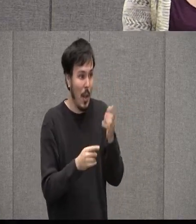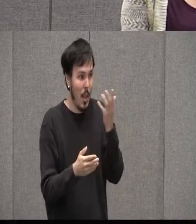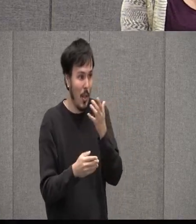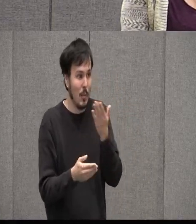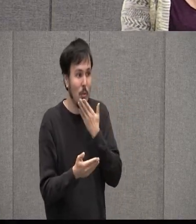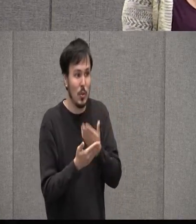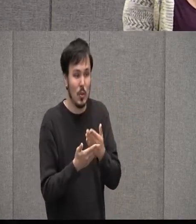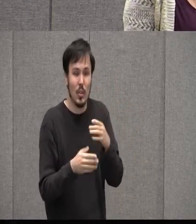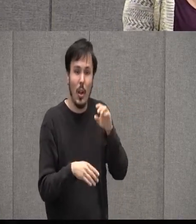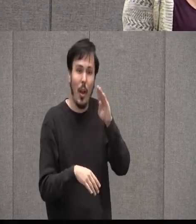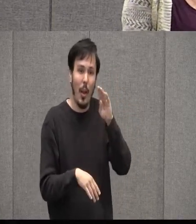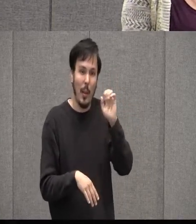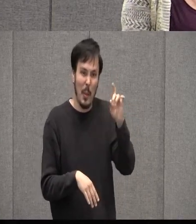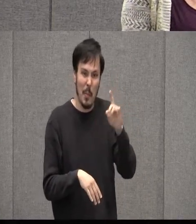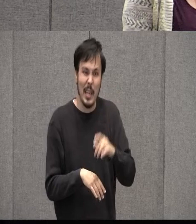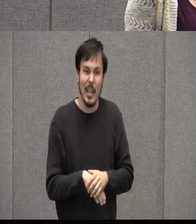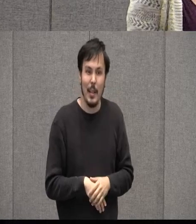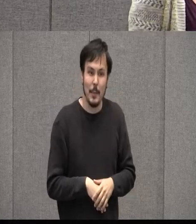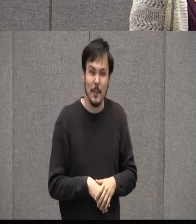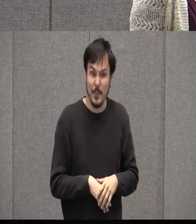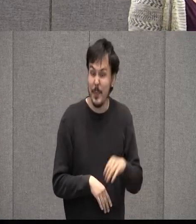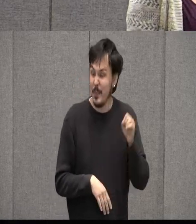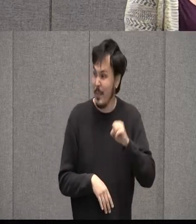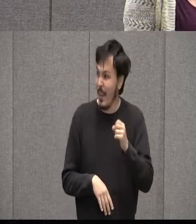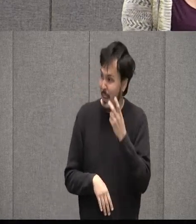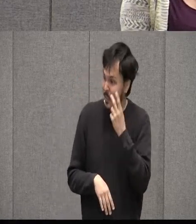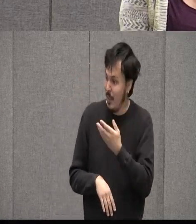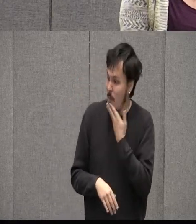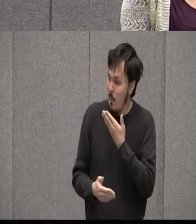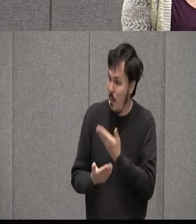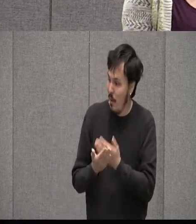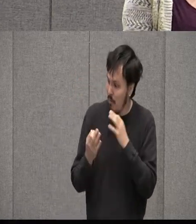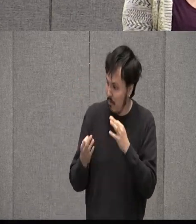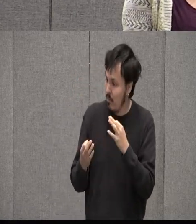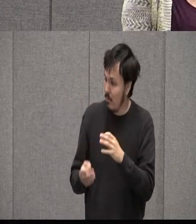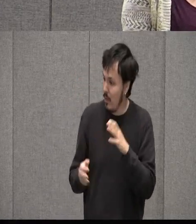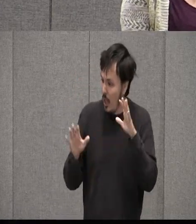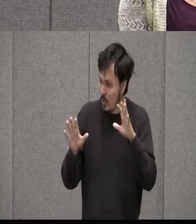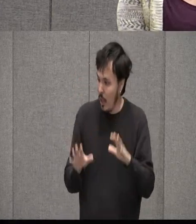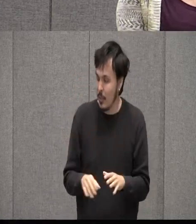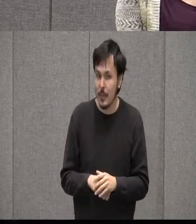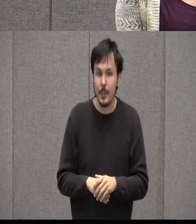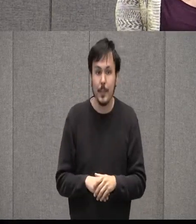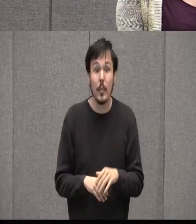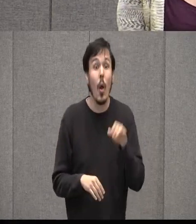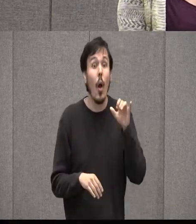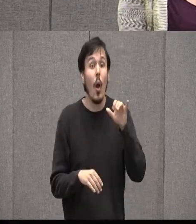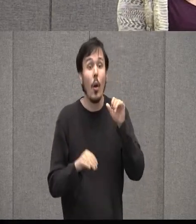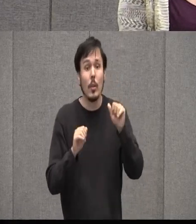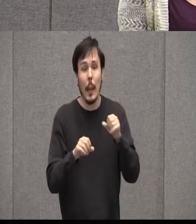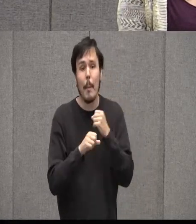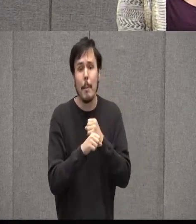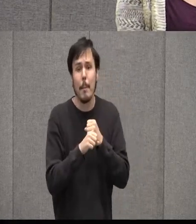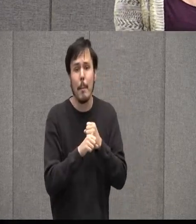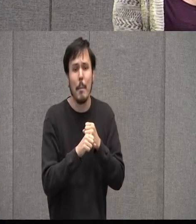It shows up really, really well. I can see it looking well. - Yeah, it's kinda looking like watercolor. That's awesome. I mean, or you could even make things out of the dough